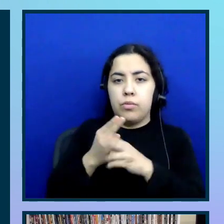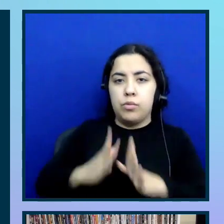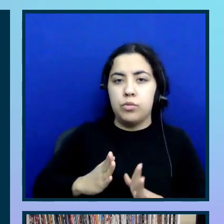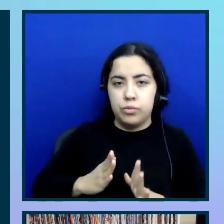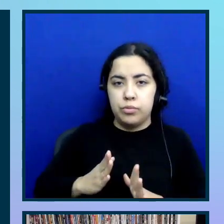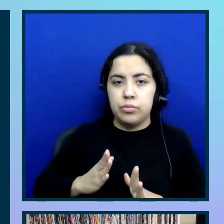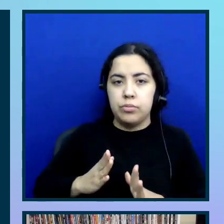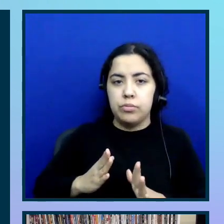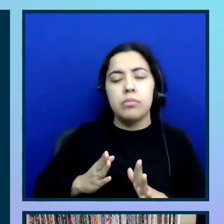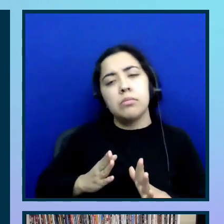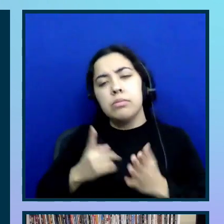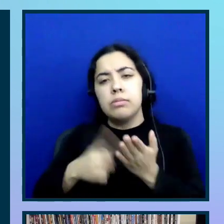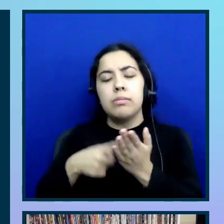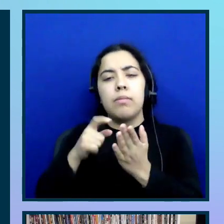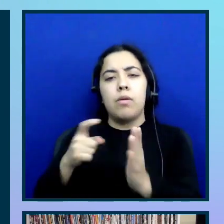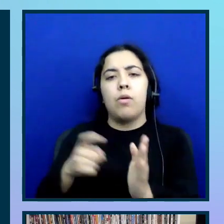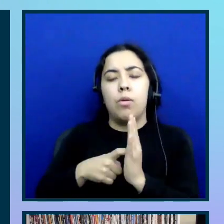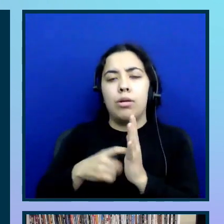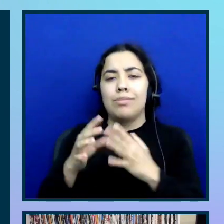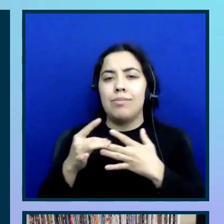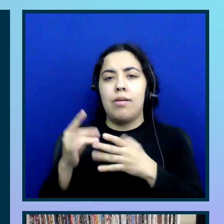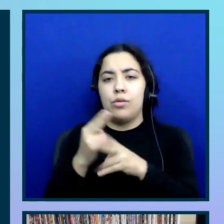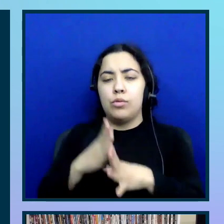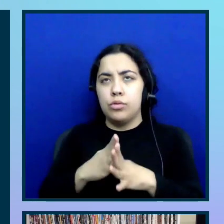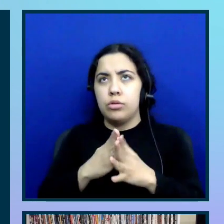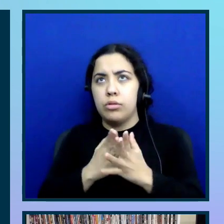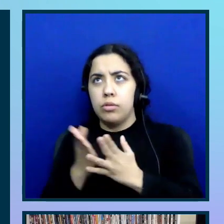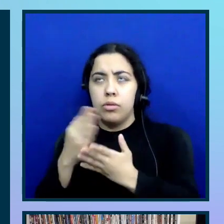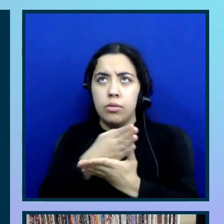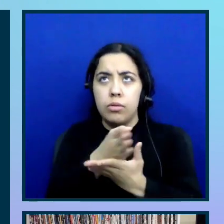So this technique is sometimes required to guide the user with the intended flow of the app.